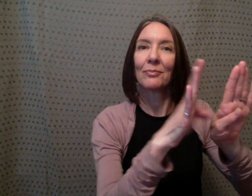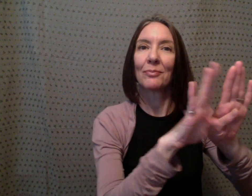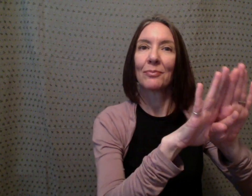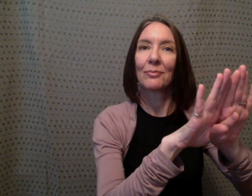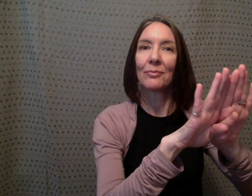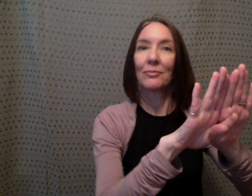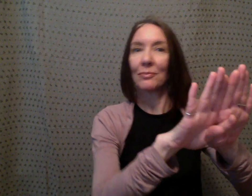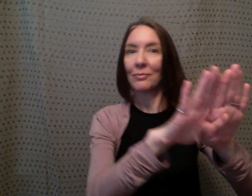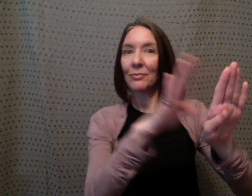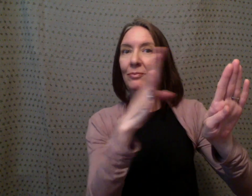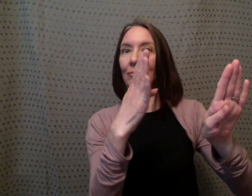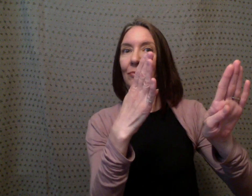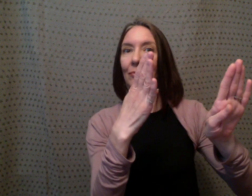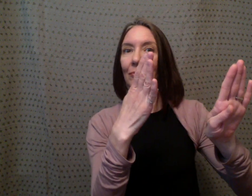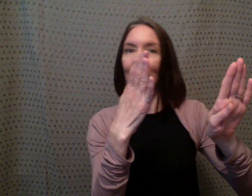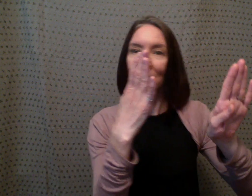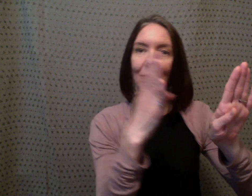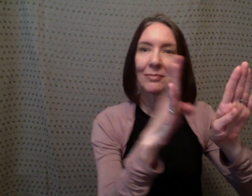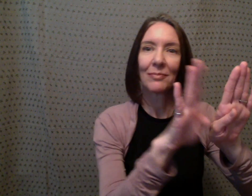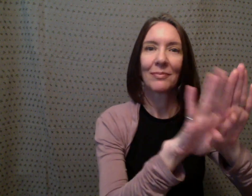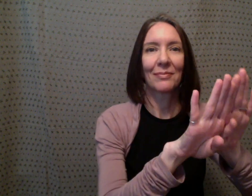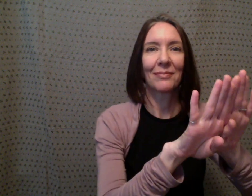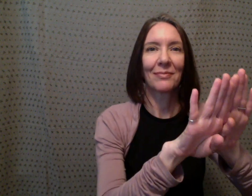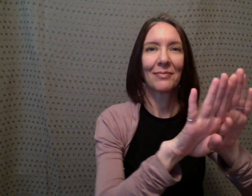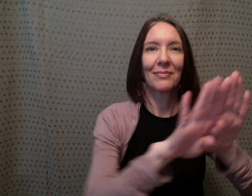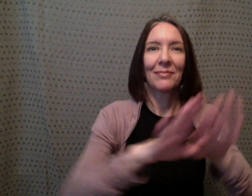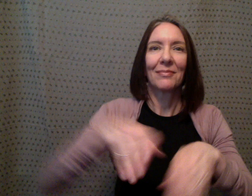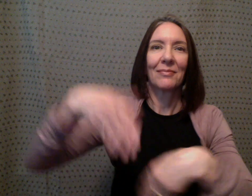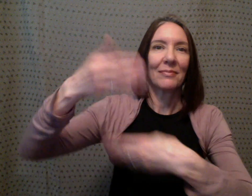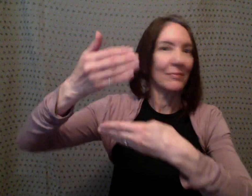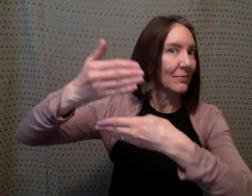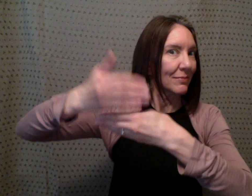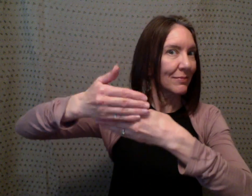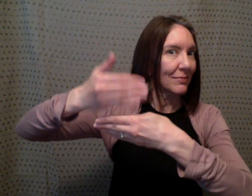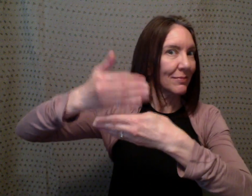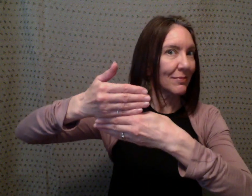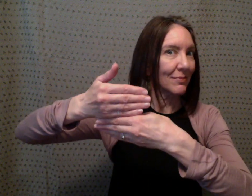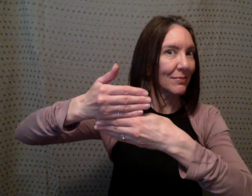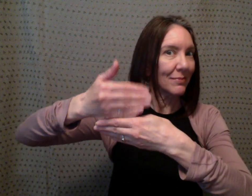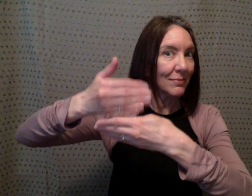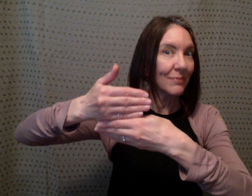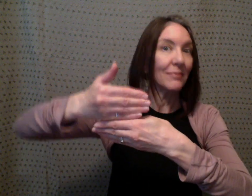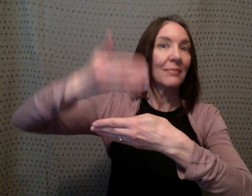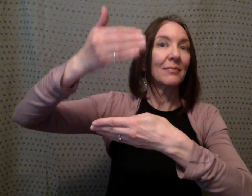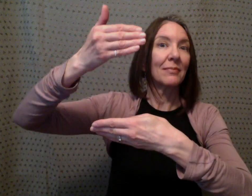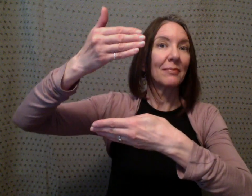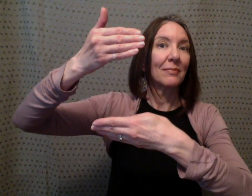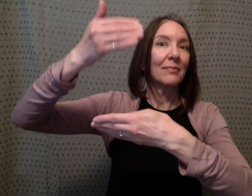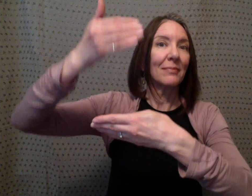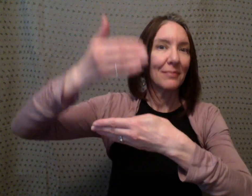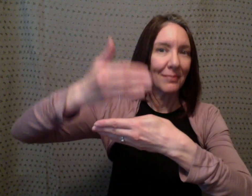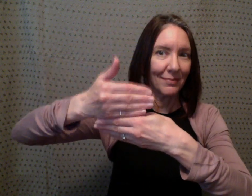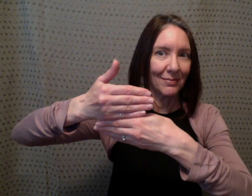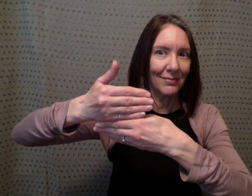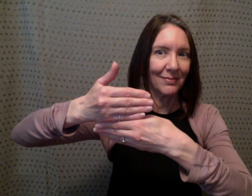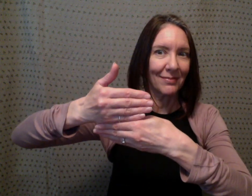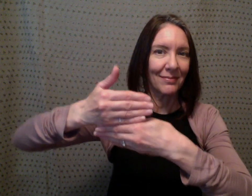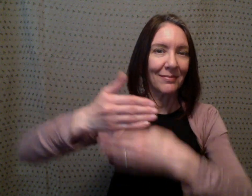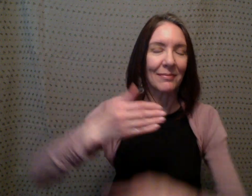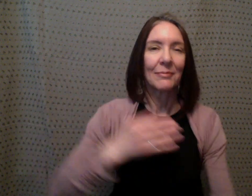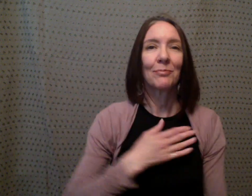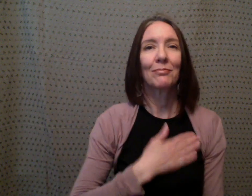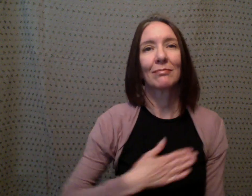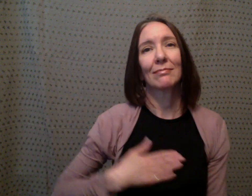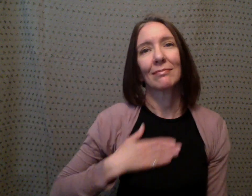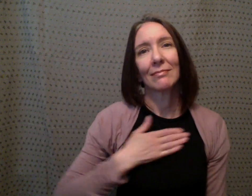door, door open, door closed, window, window open, window closed,